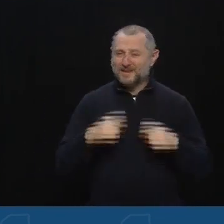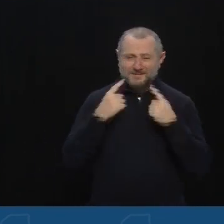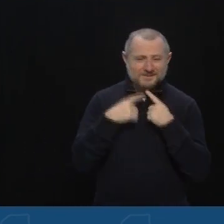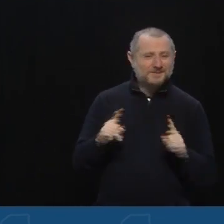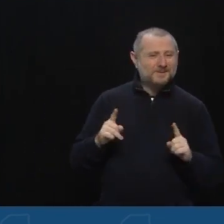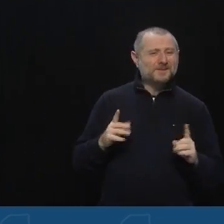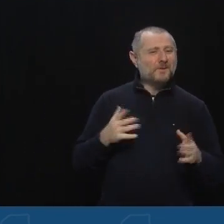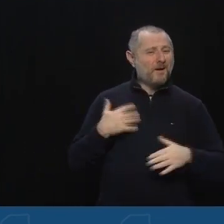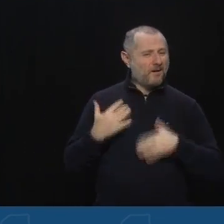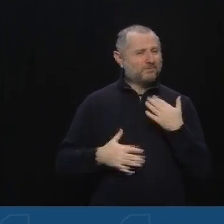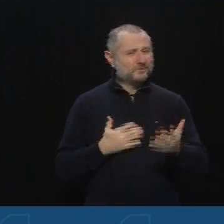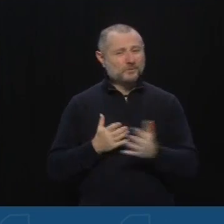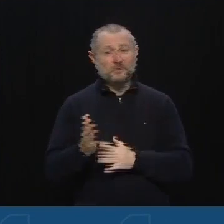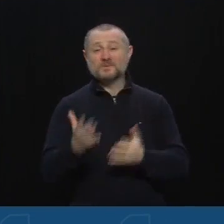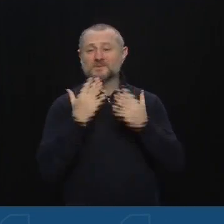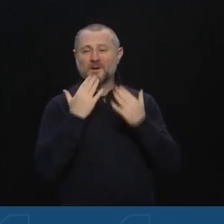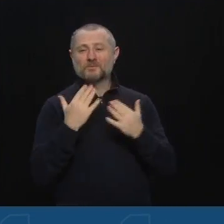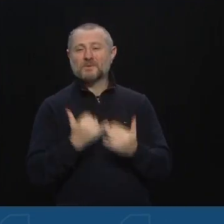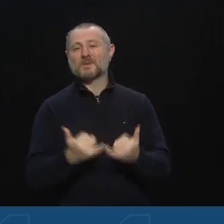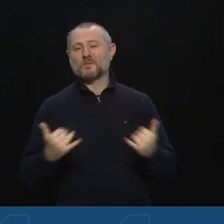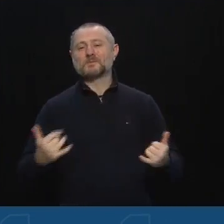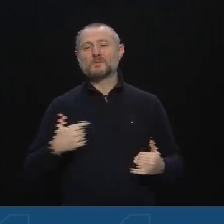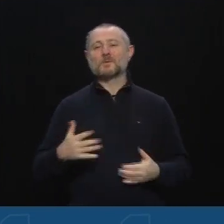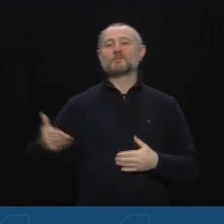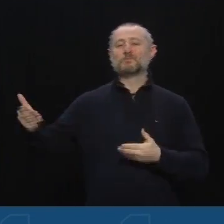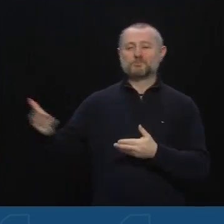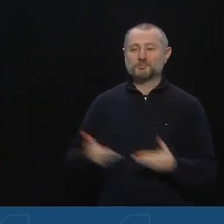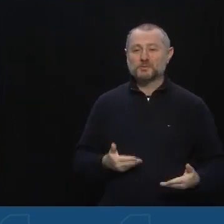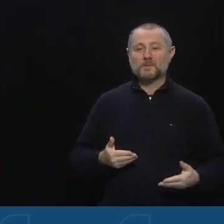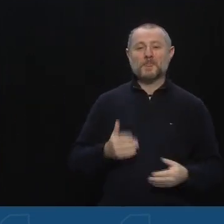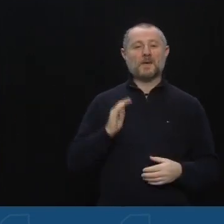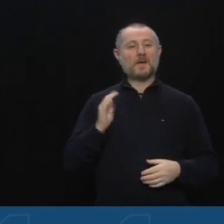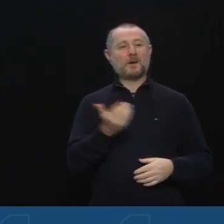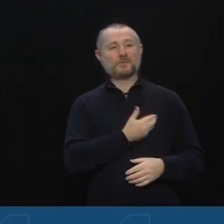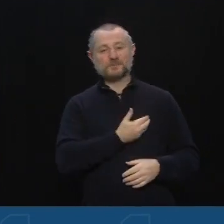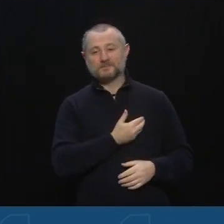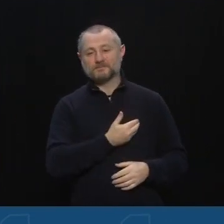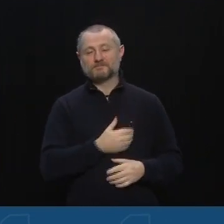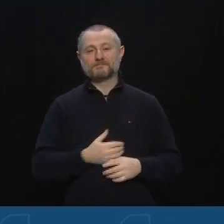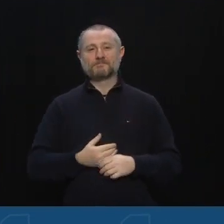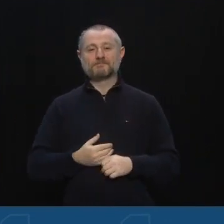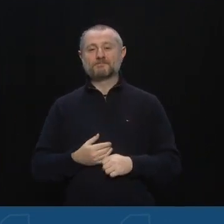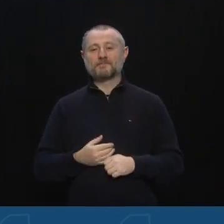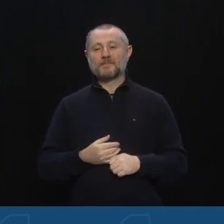BEING AS NORMAL AS POSSIBLE, AND ACHIEVE. SO THANK YOU JRK , EVERYBODY.